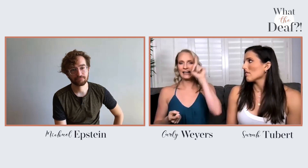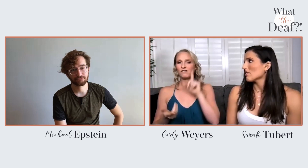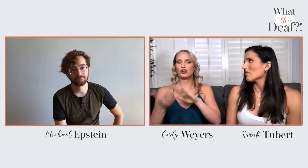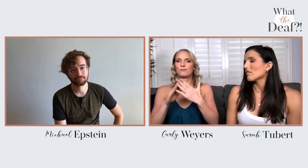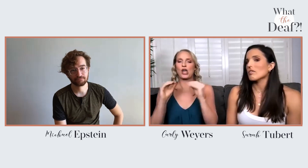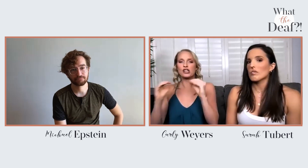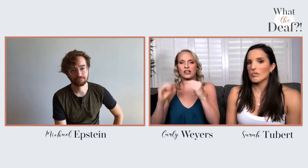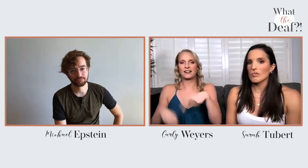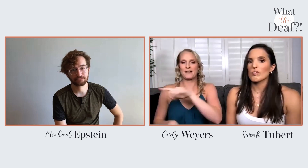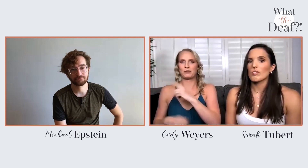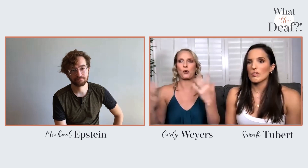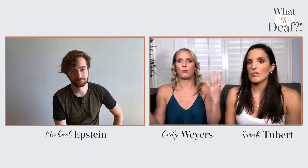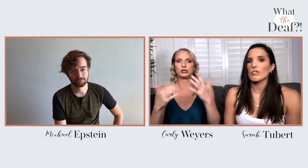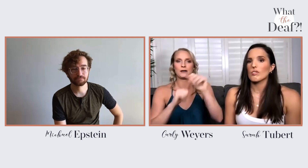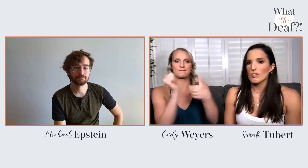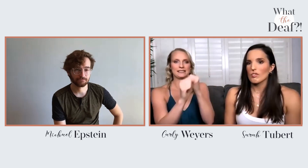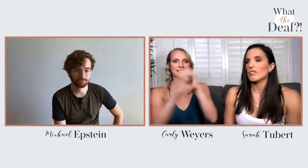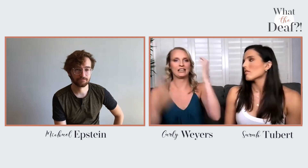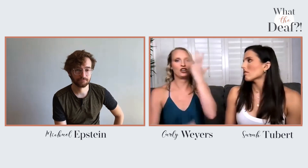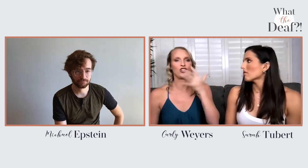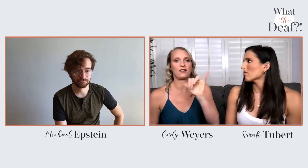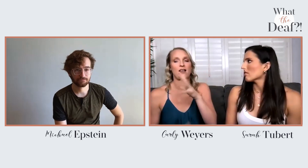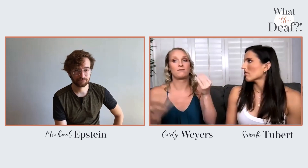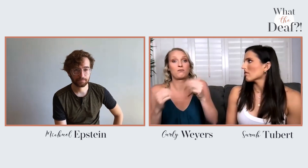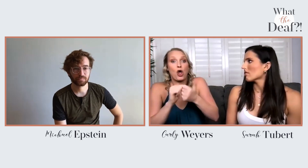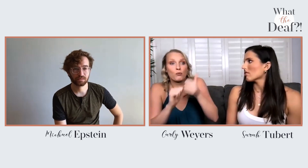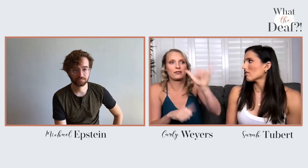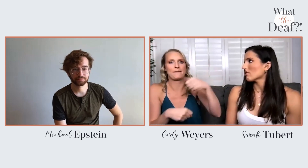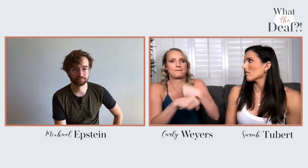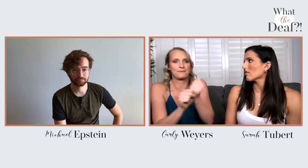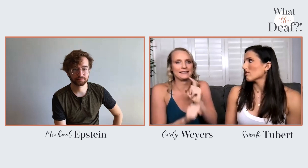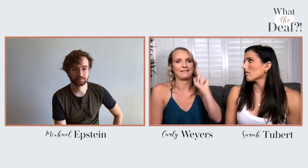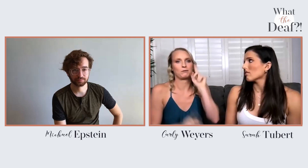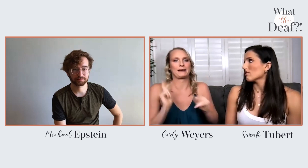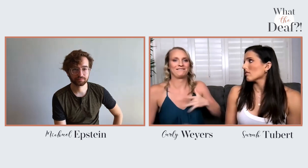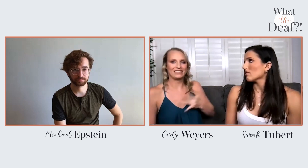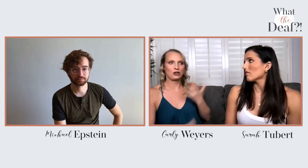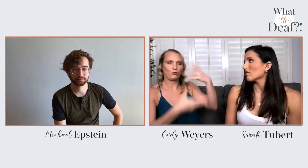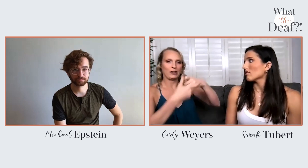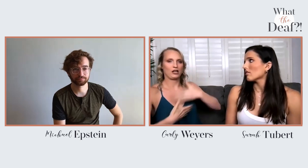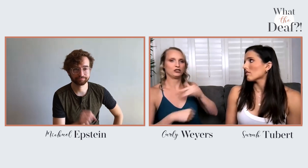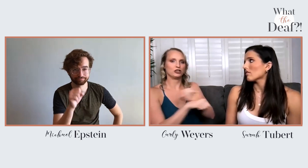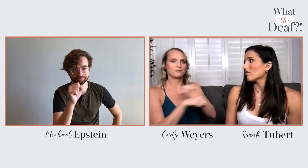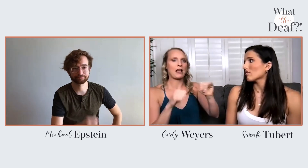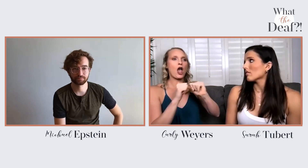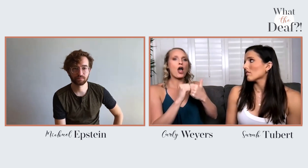and educate them on what behind the scenes looks like and how that setting makes deaf people feel within the entertainment industry